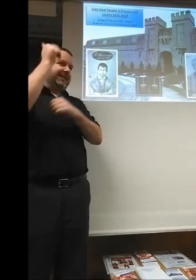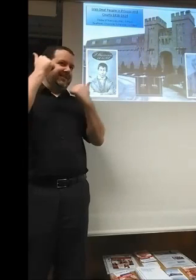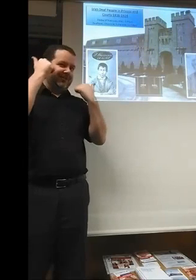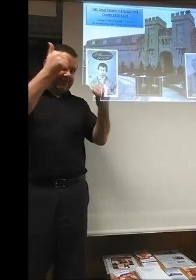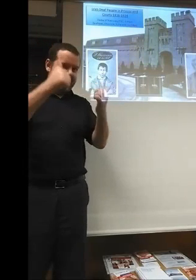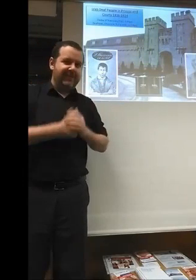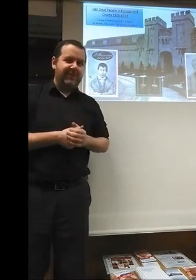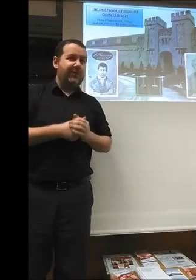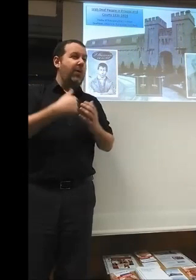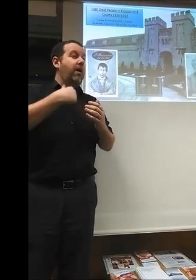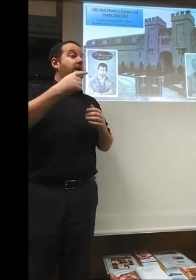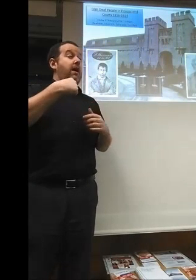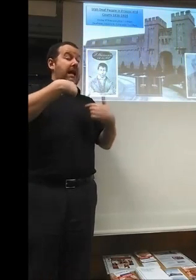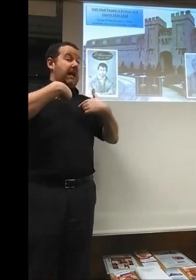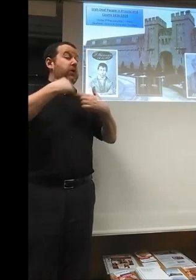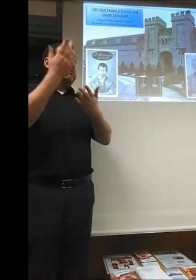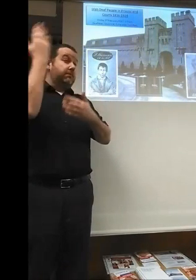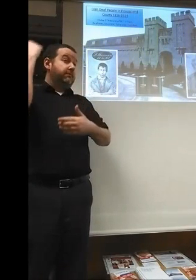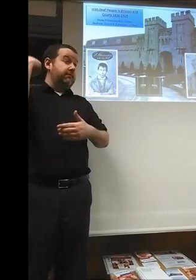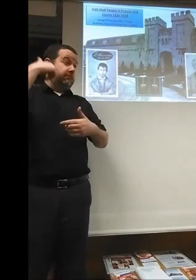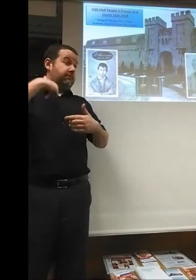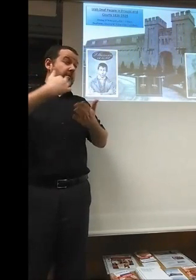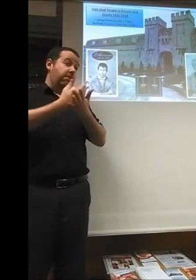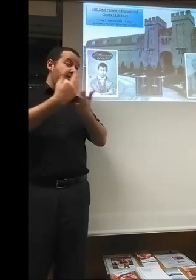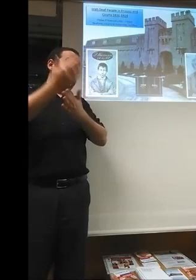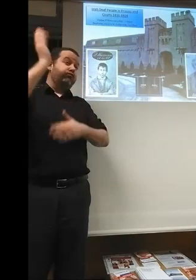and watching my presentation.